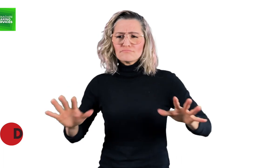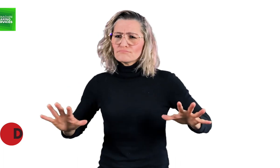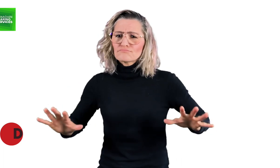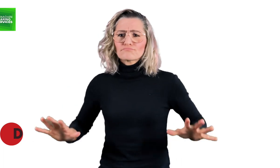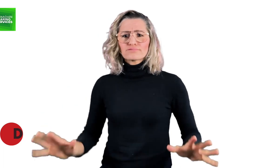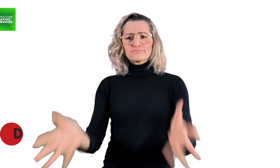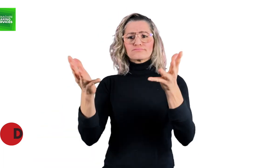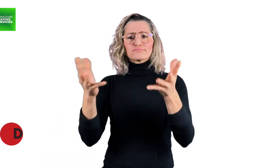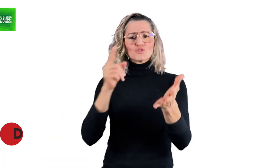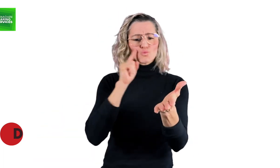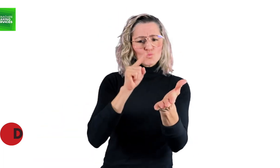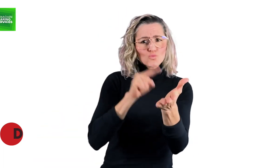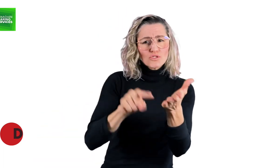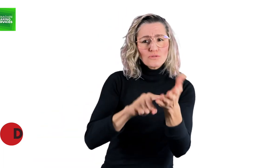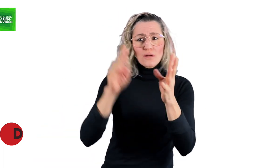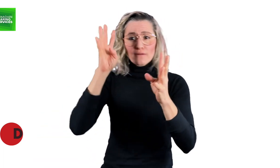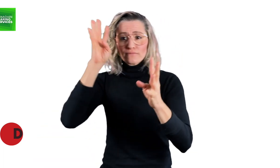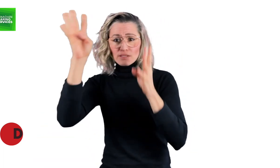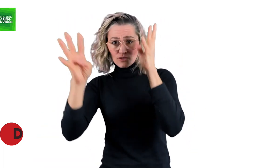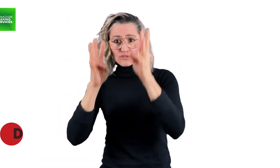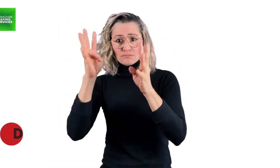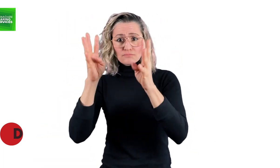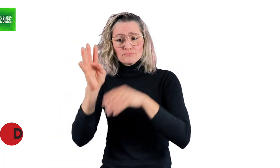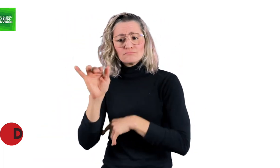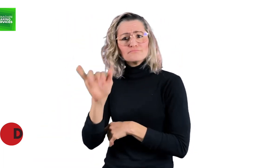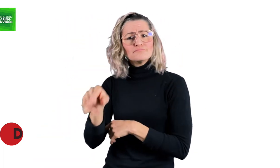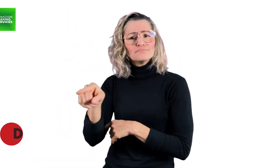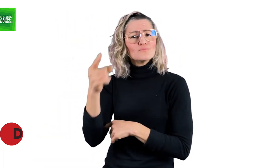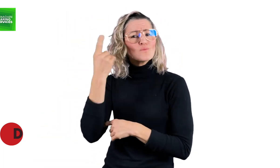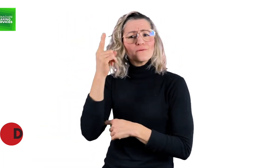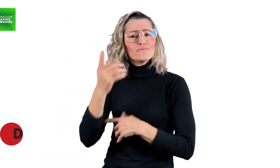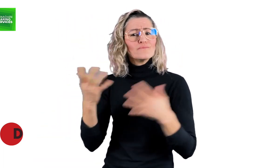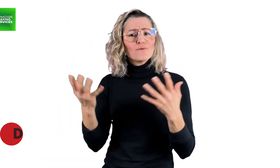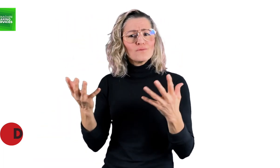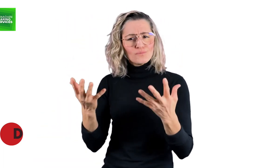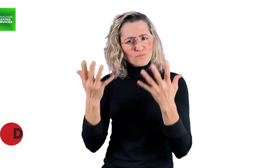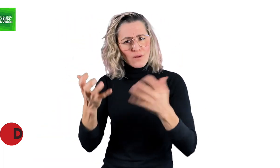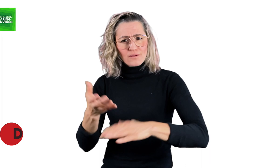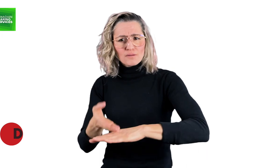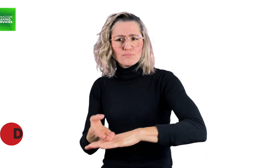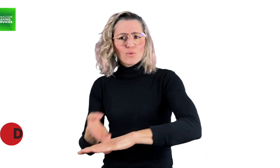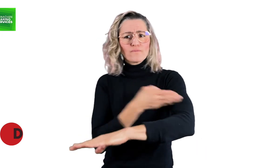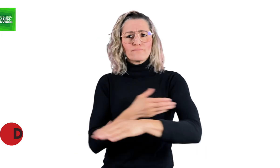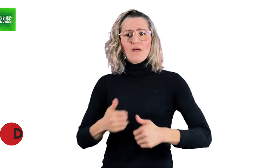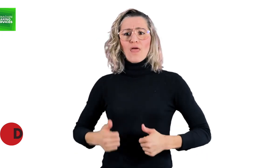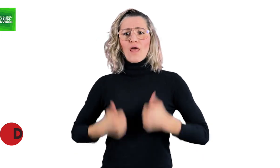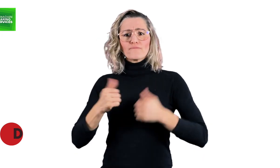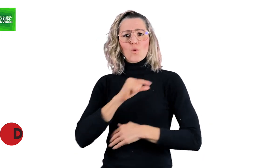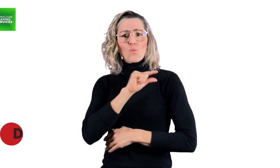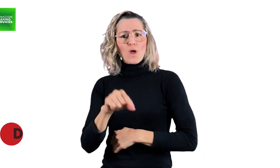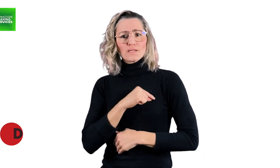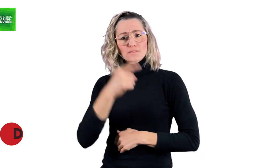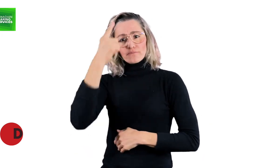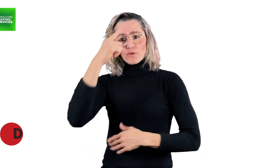and innovation that improves the quality of life for Deaf and